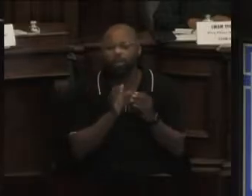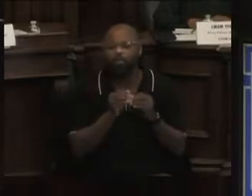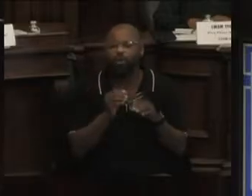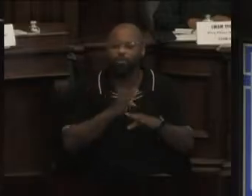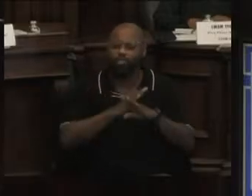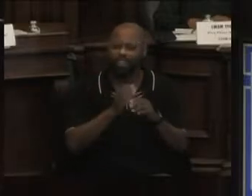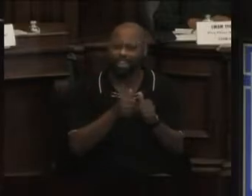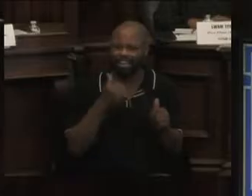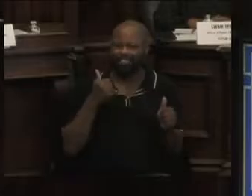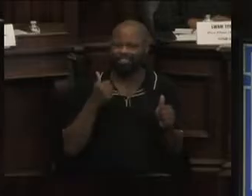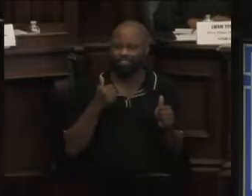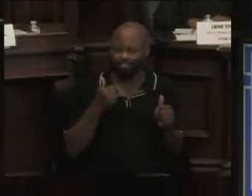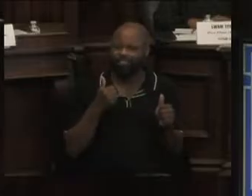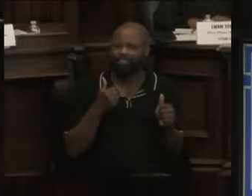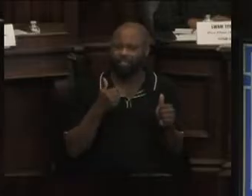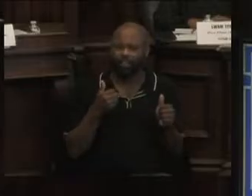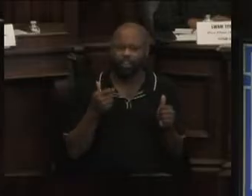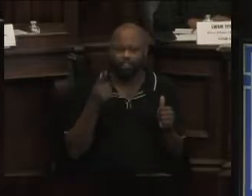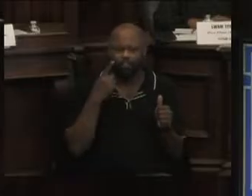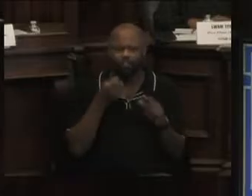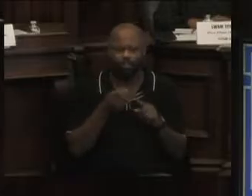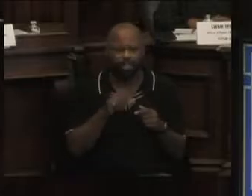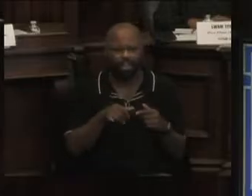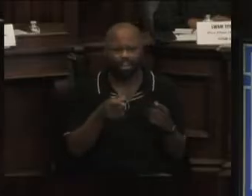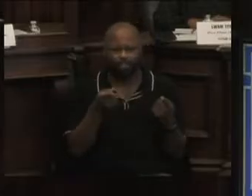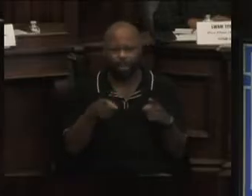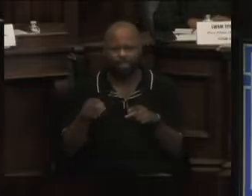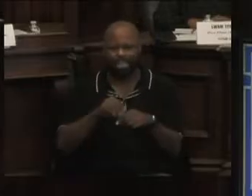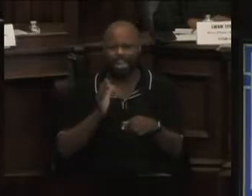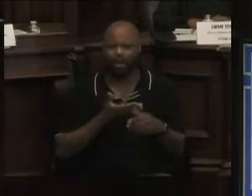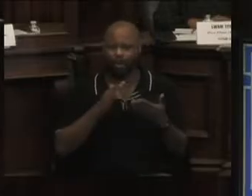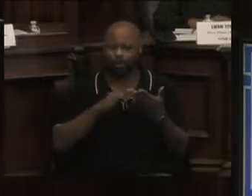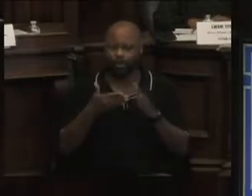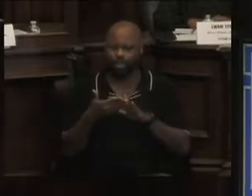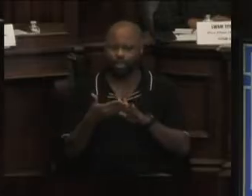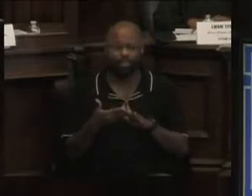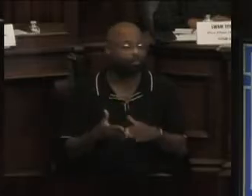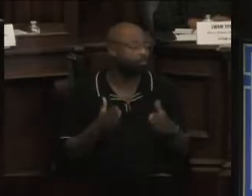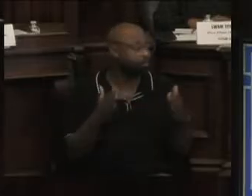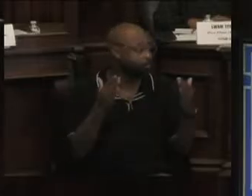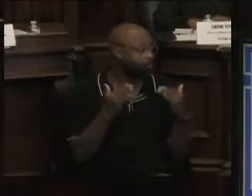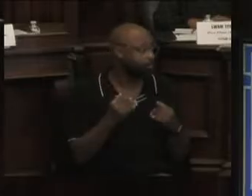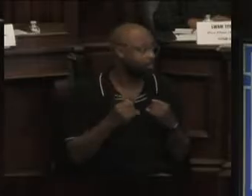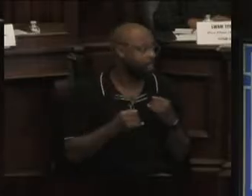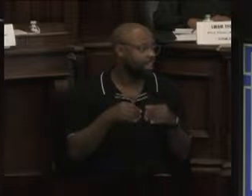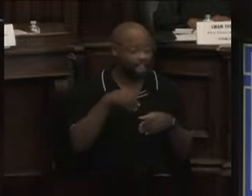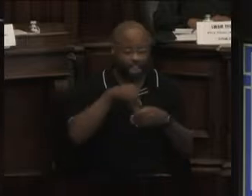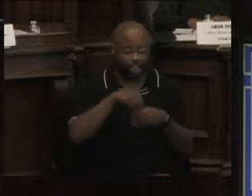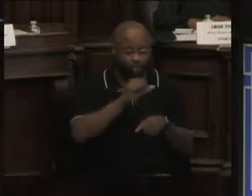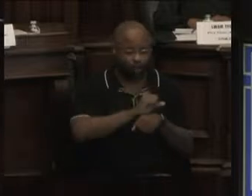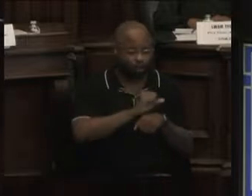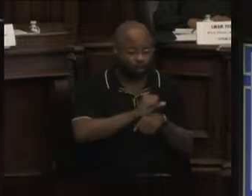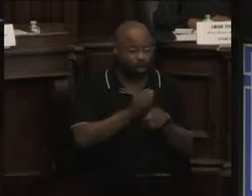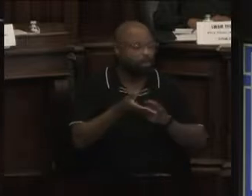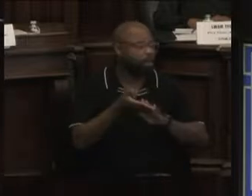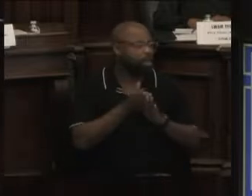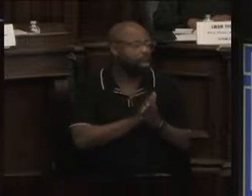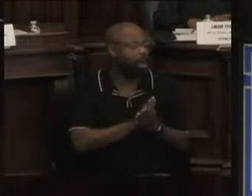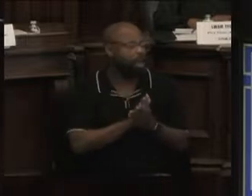a recommendation. In some cases, yes, we have to do that, but hopefully we can be more preventative, prevent things